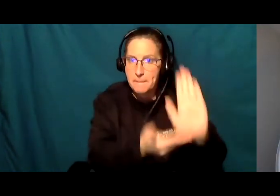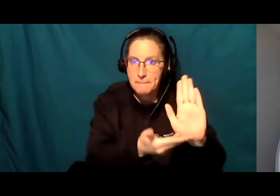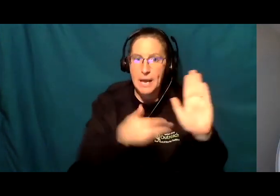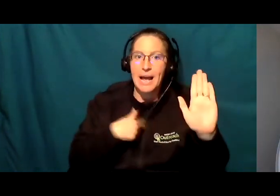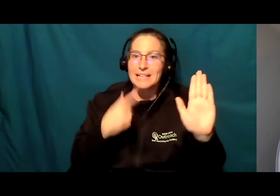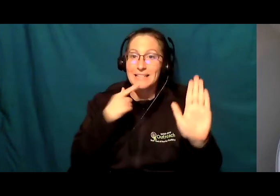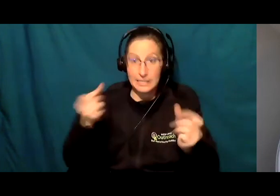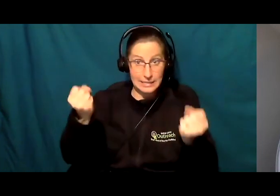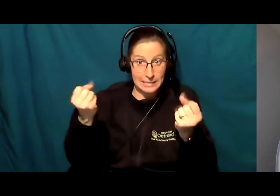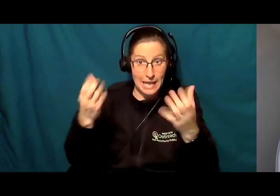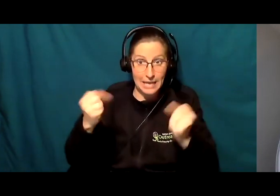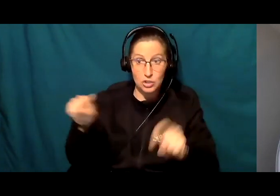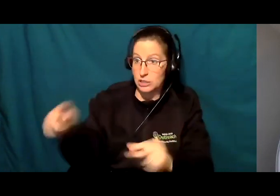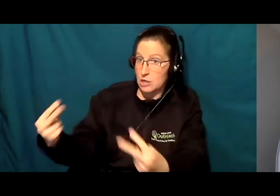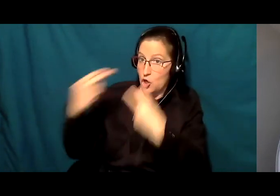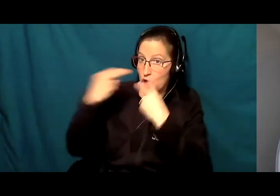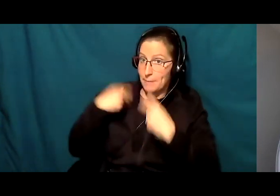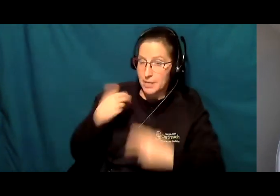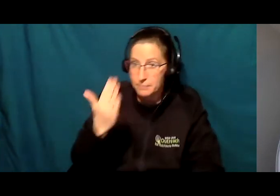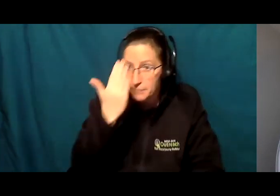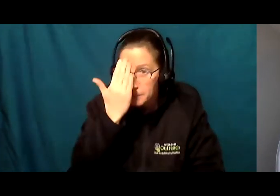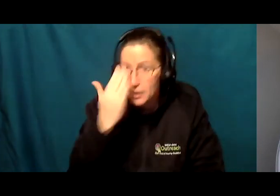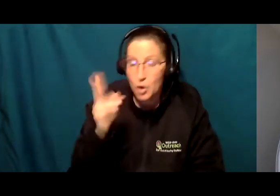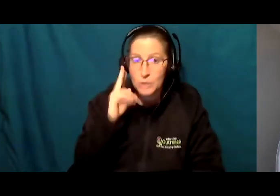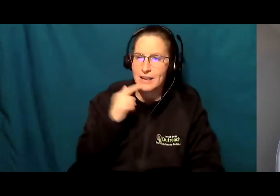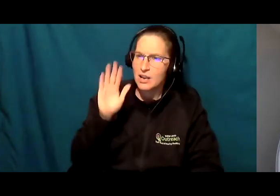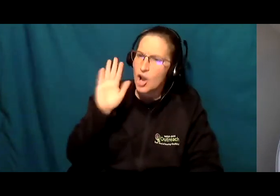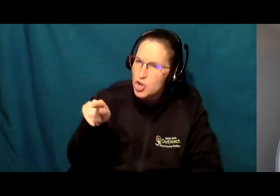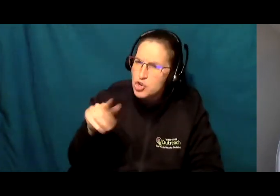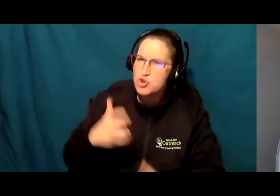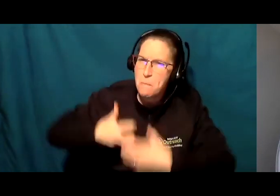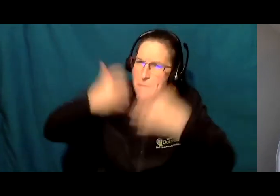she's looking at me very close and I'm saying, are you mad?